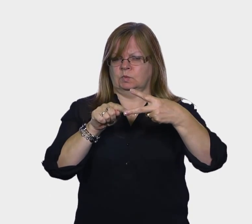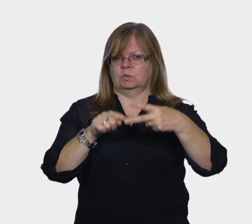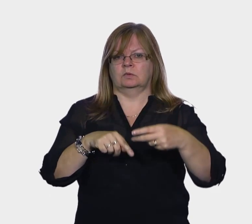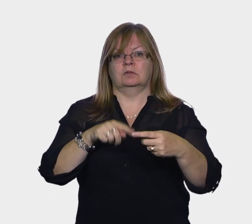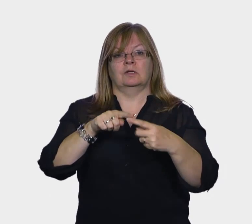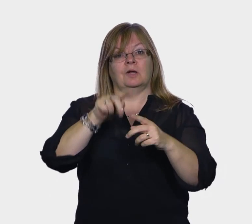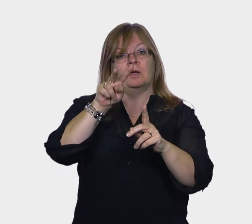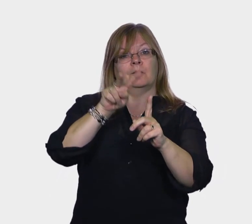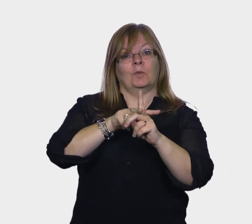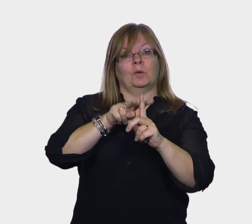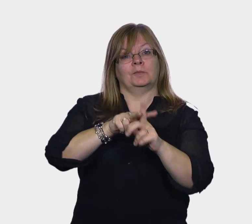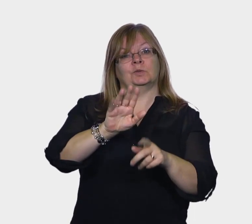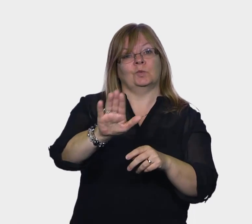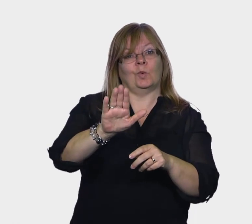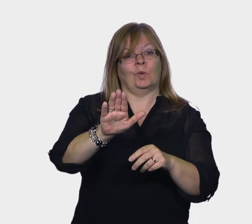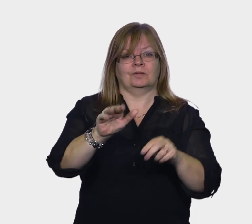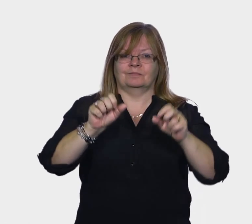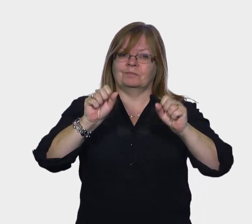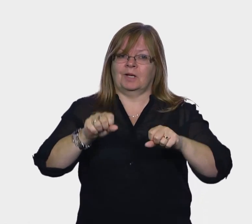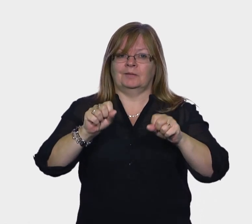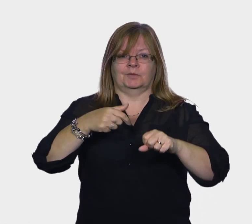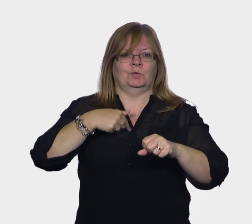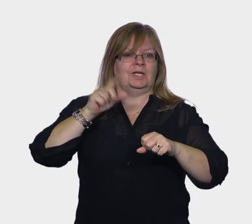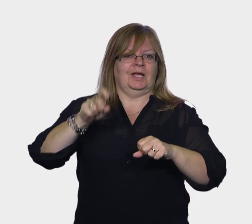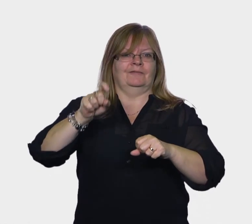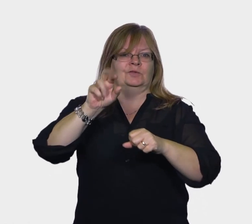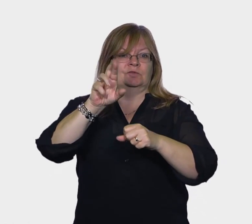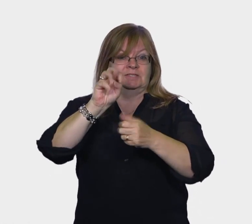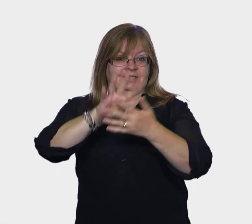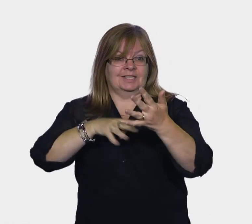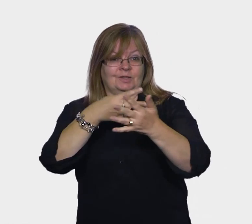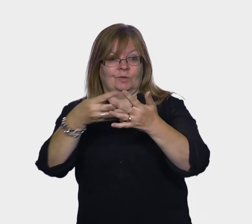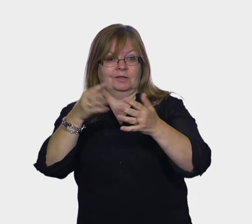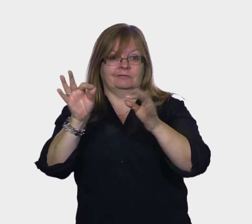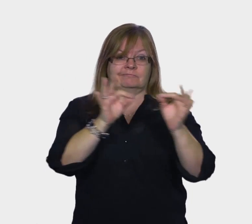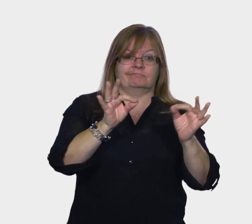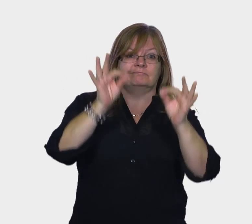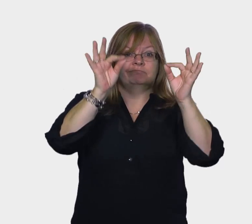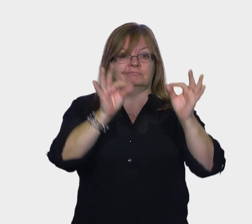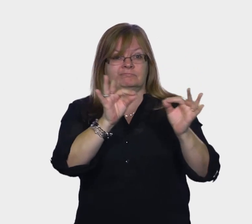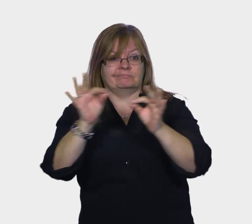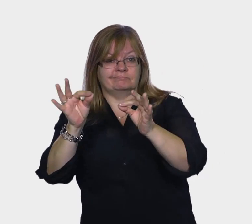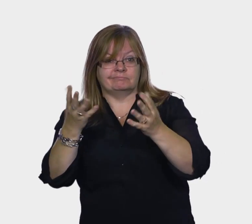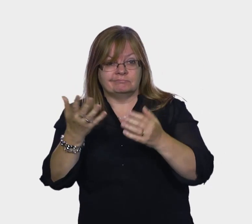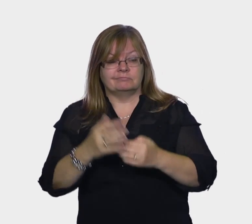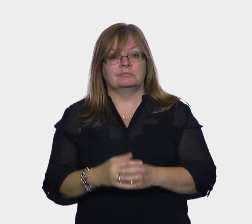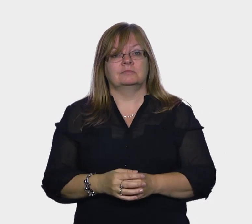Appointment times may be rescheduled during the Games.